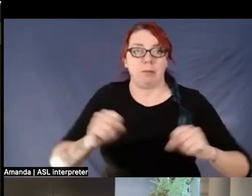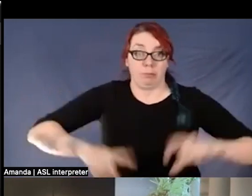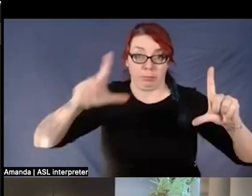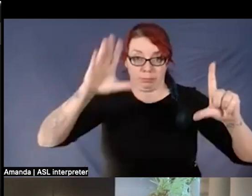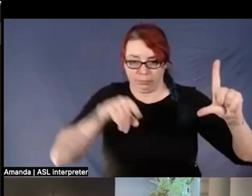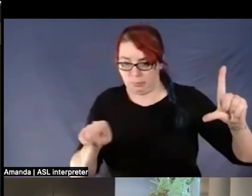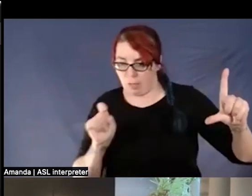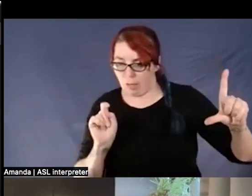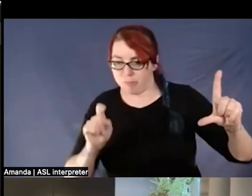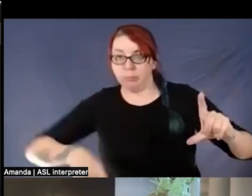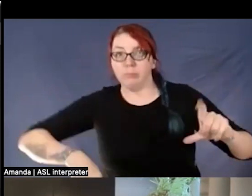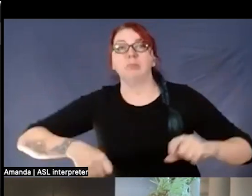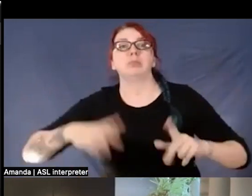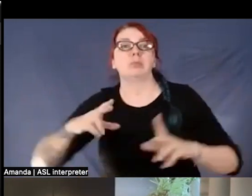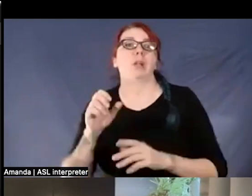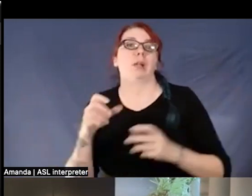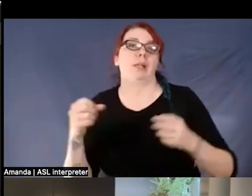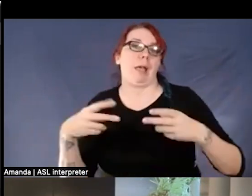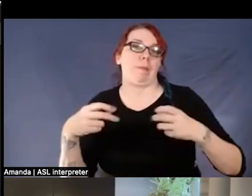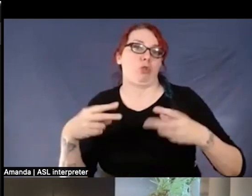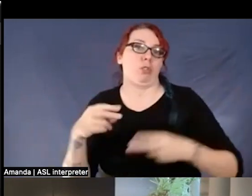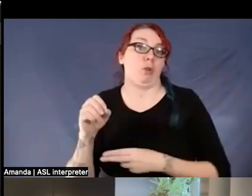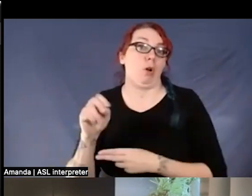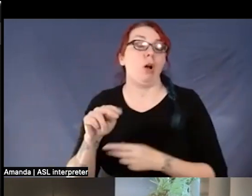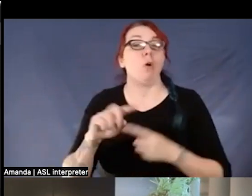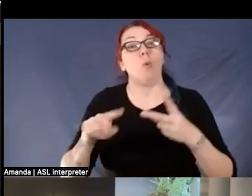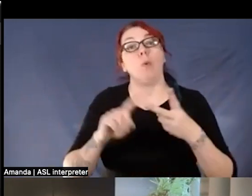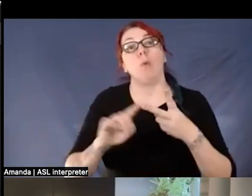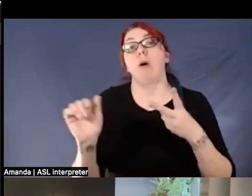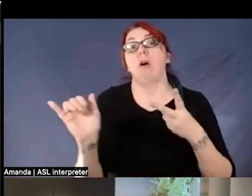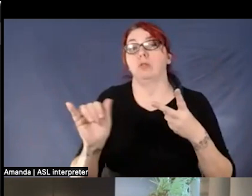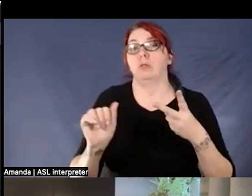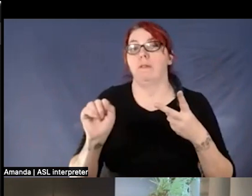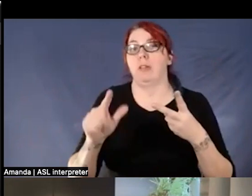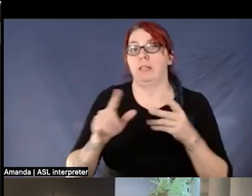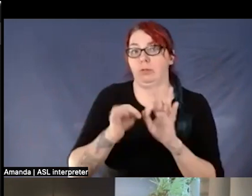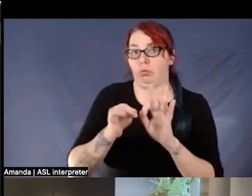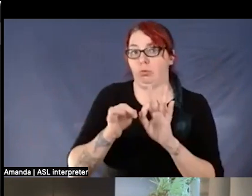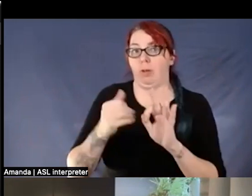during the presentation you have questions for us, please use the Q&A panel found in the bottom menu.